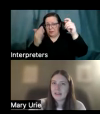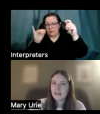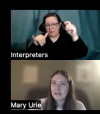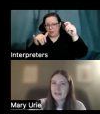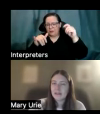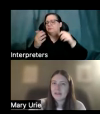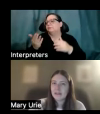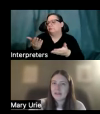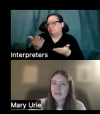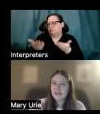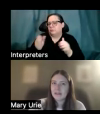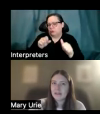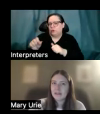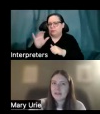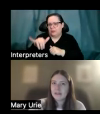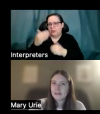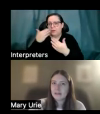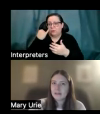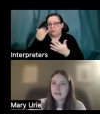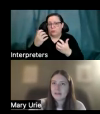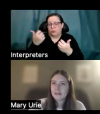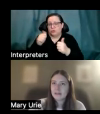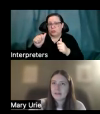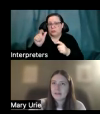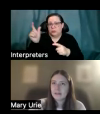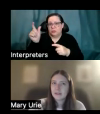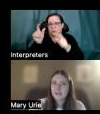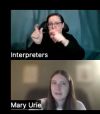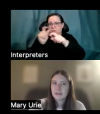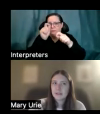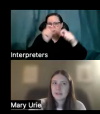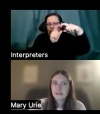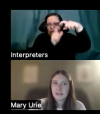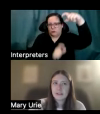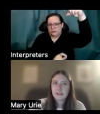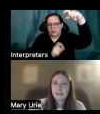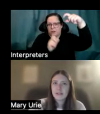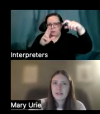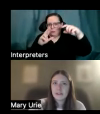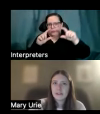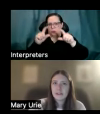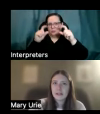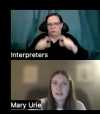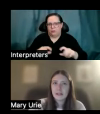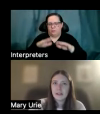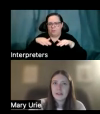it could be that I don't know, if you want to try to move them to the side or to the bottom? See if I can do that.